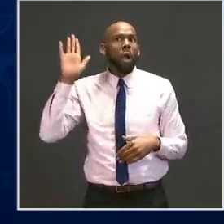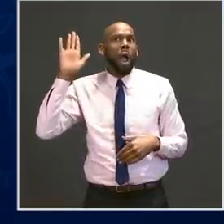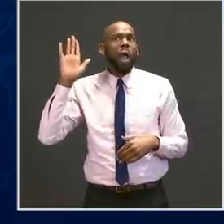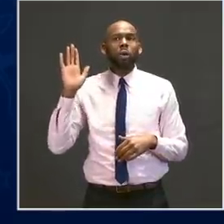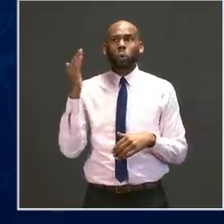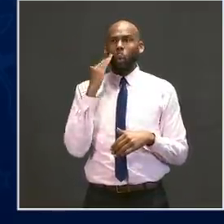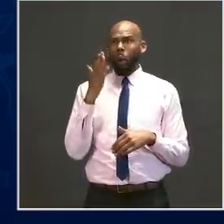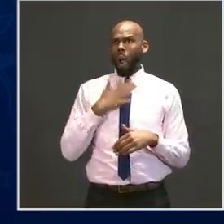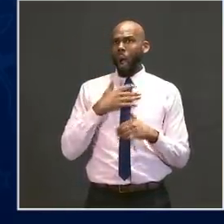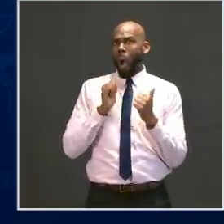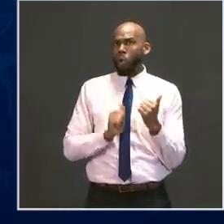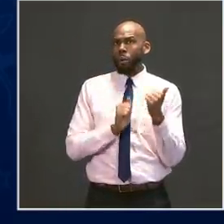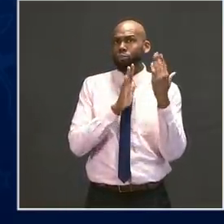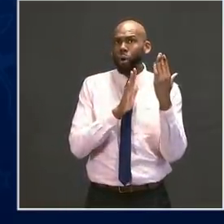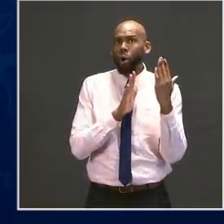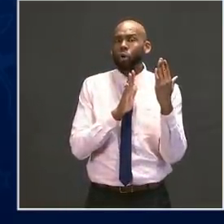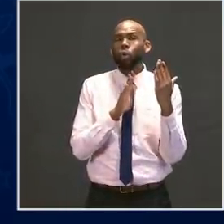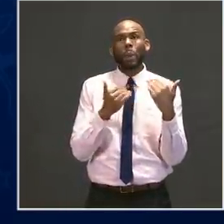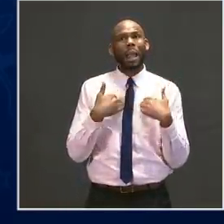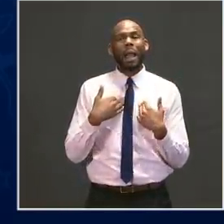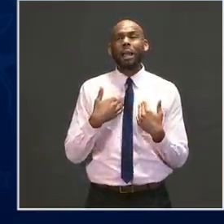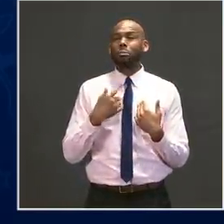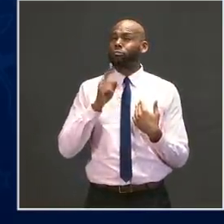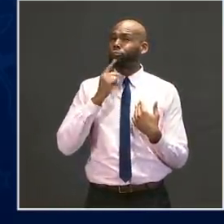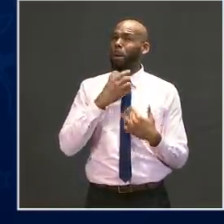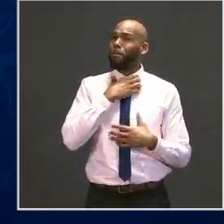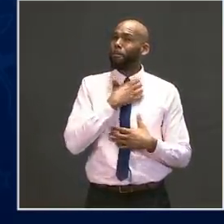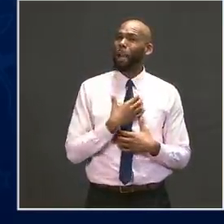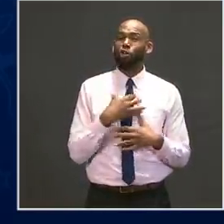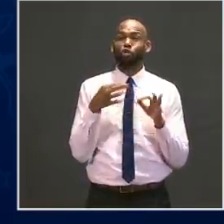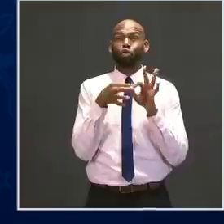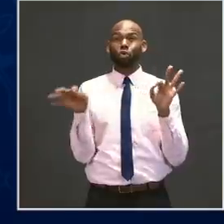including a passionate statement of the values of the United States